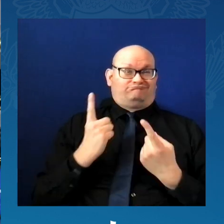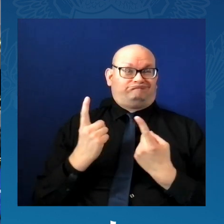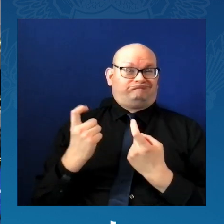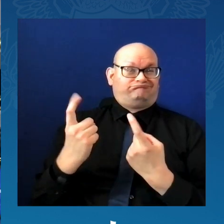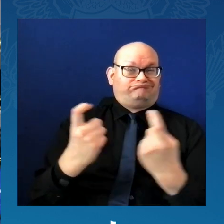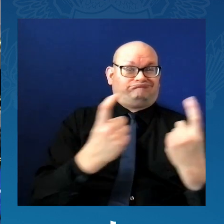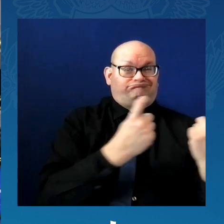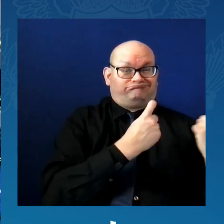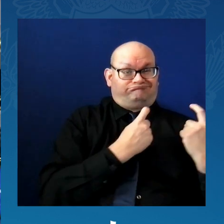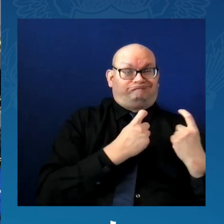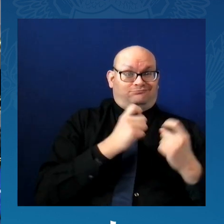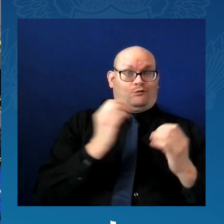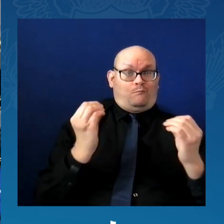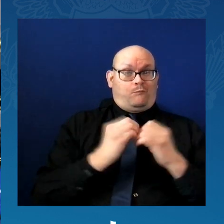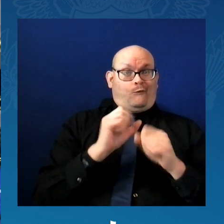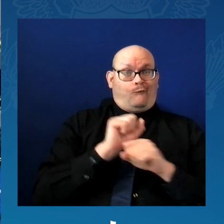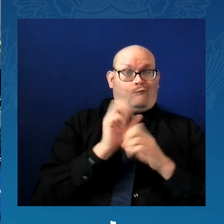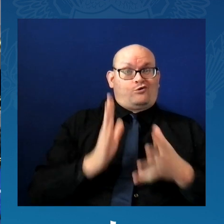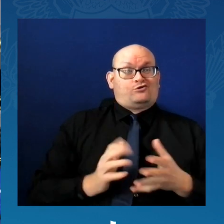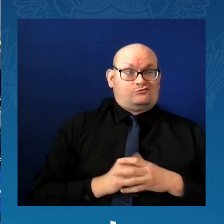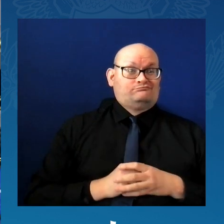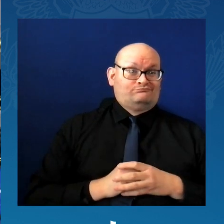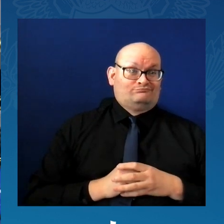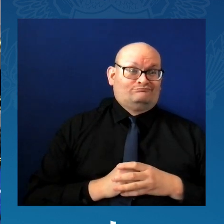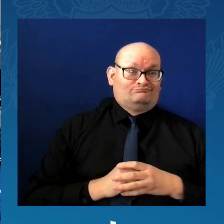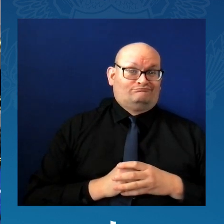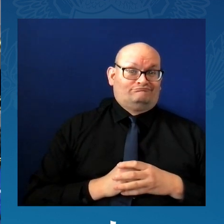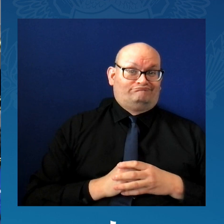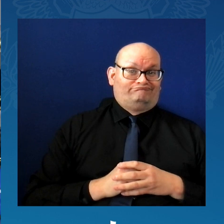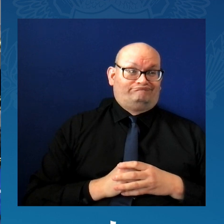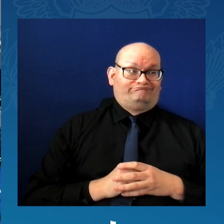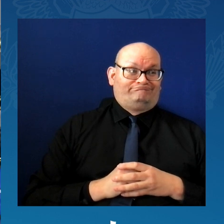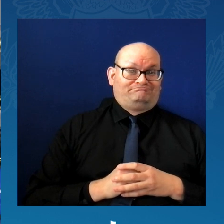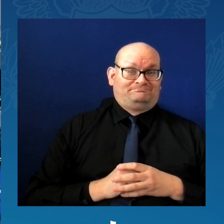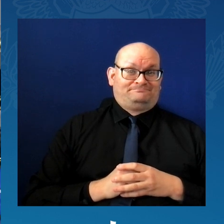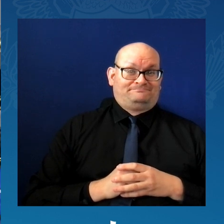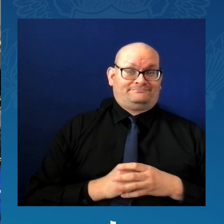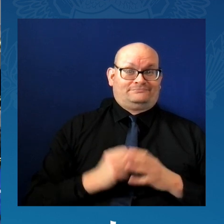An incredibly good example of this is our new facility in Huntsville, Alabama.